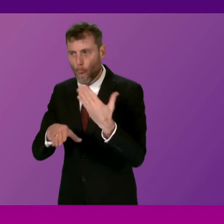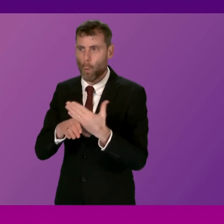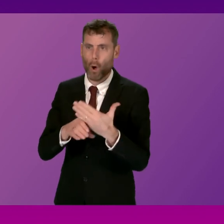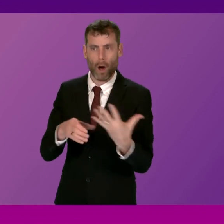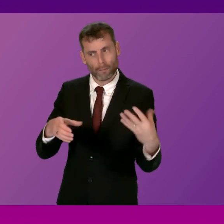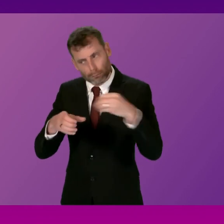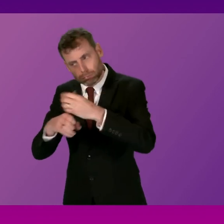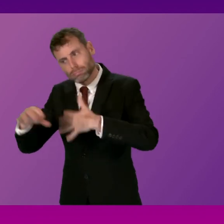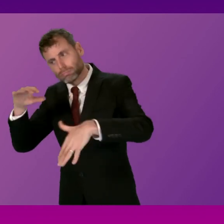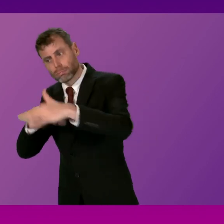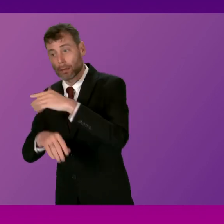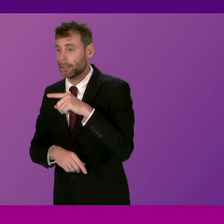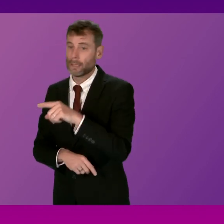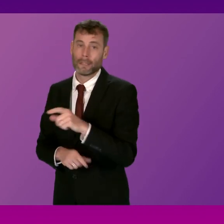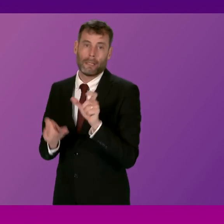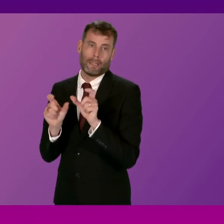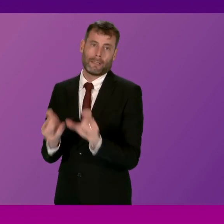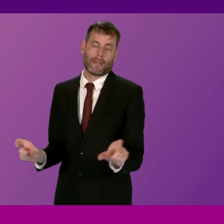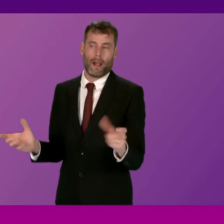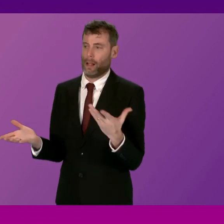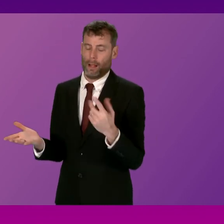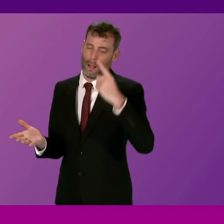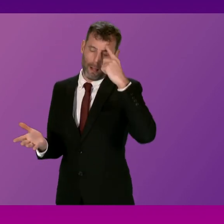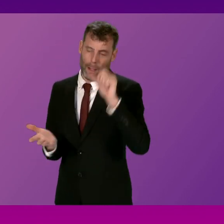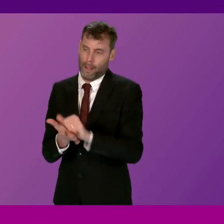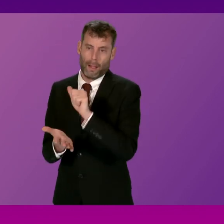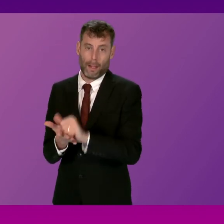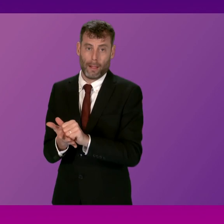In part, it is still failing the test set for all of us—a test that we understand